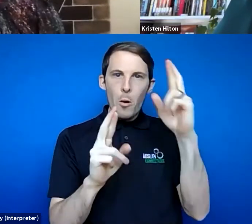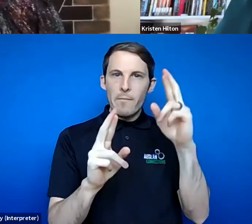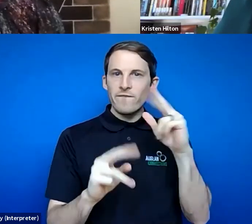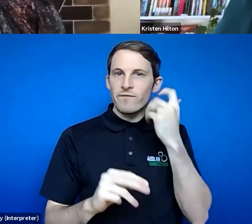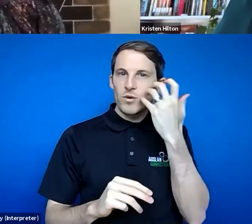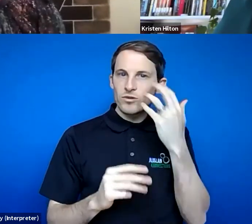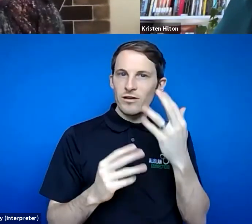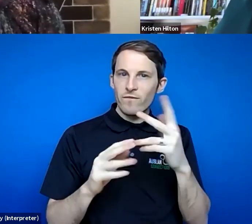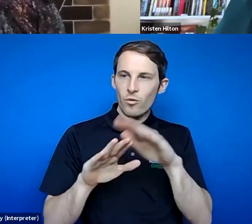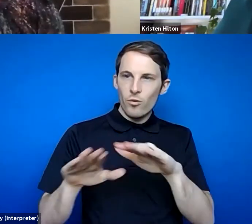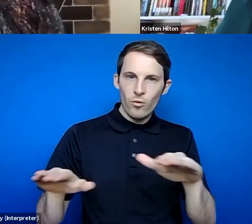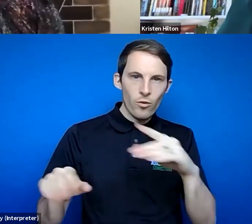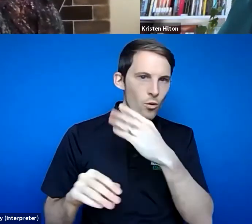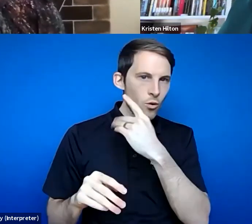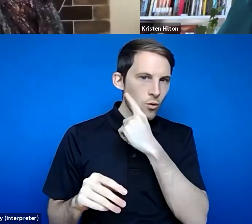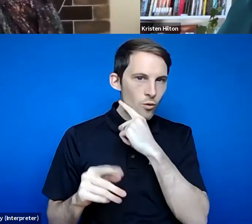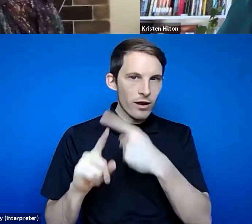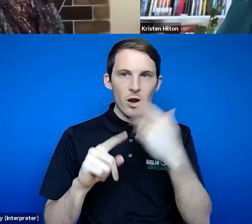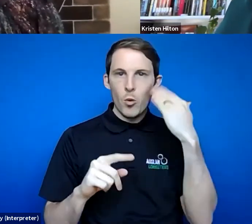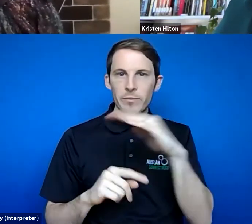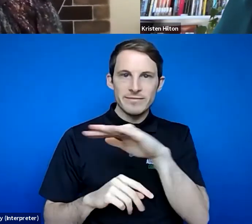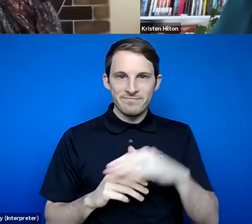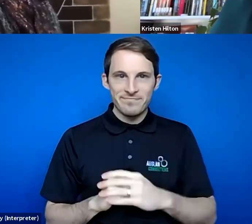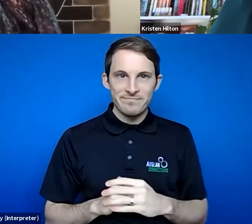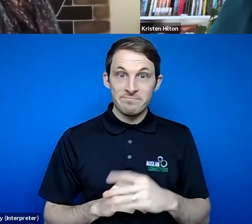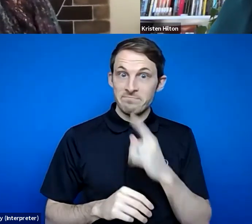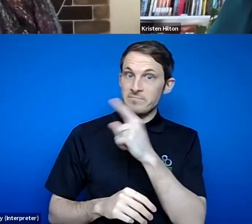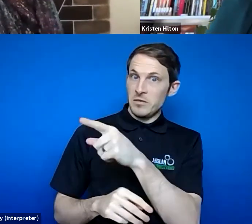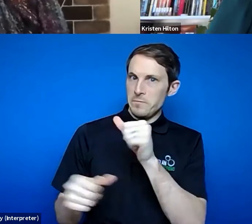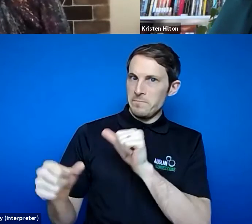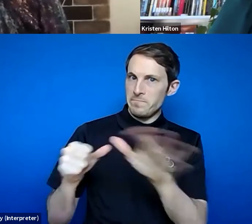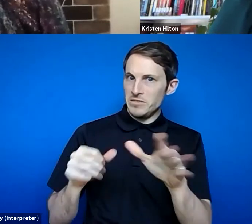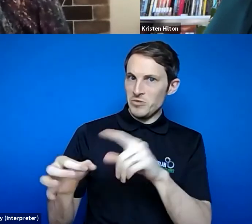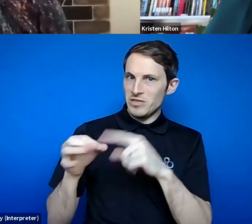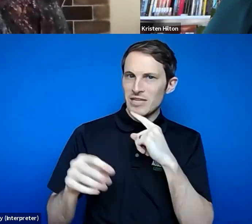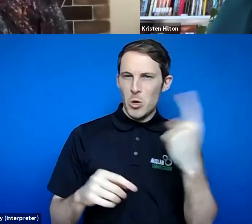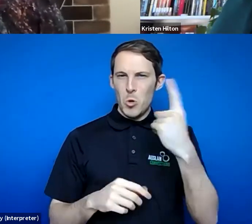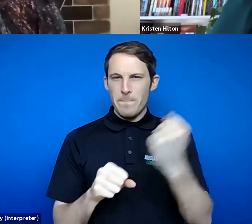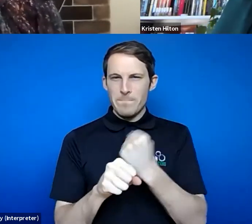That is a fantastic question, "Who made up these dumb rules anyway?" I love it!